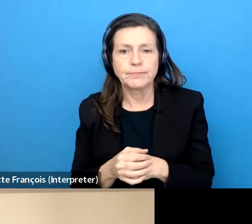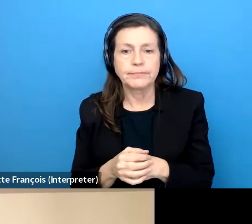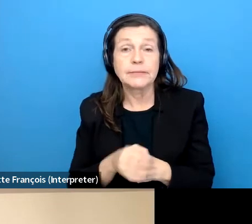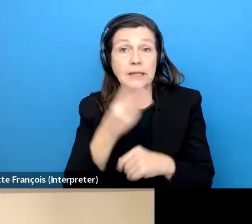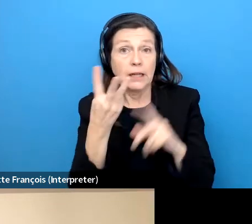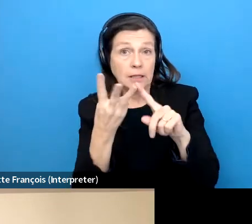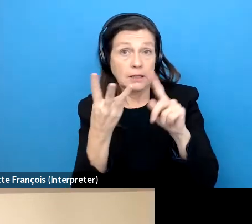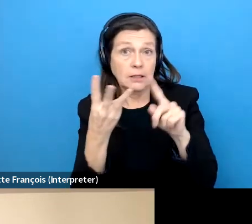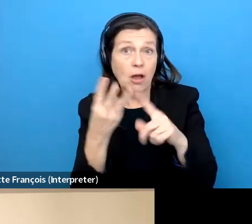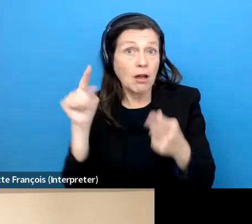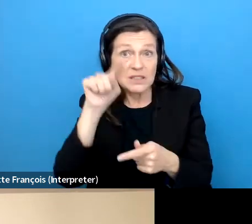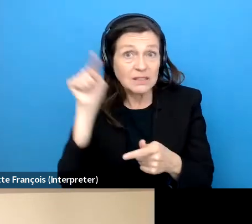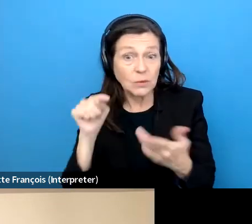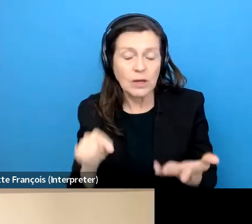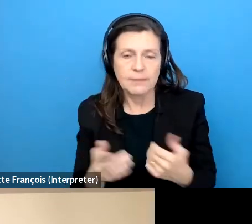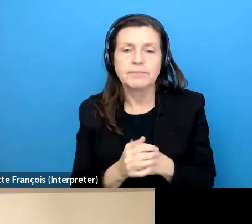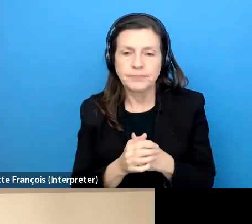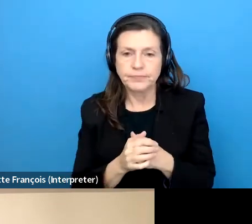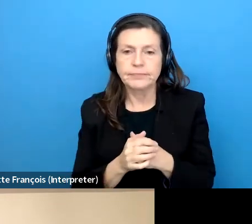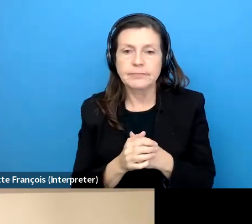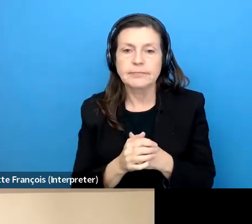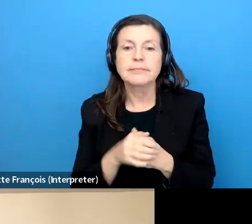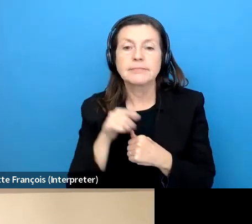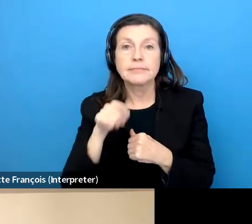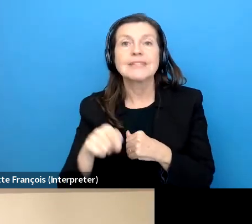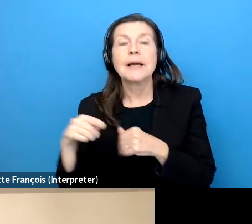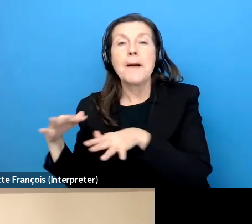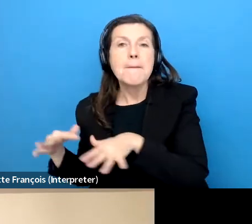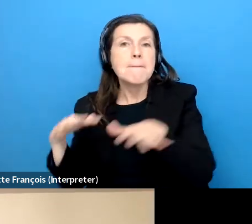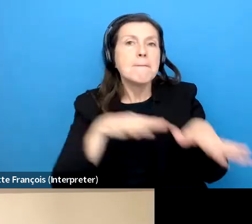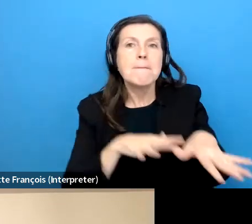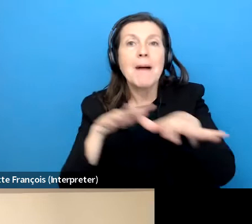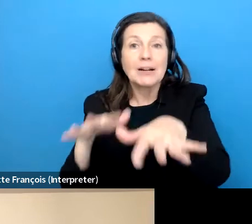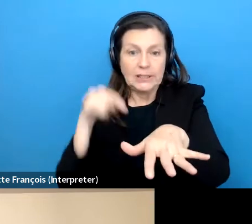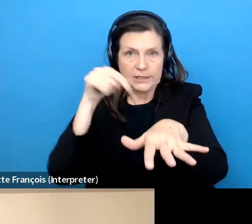Discriminatory migration and asylum regimes encourage trafficking